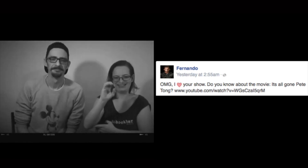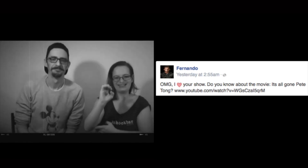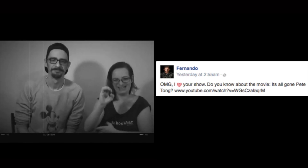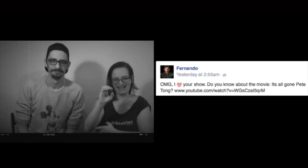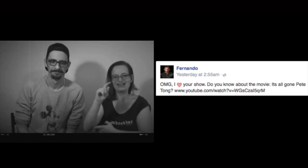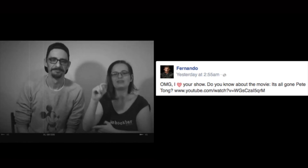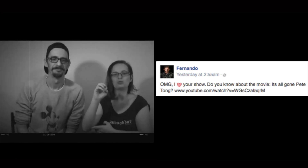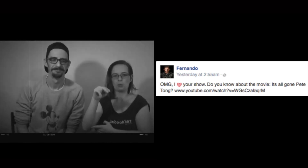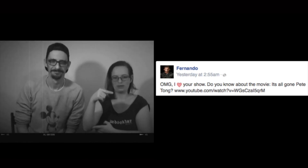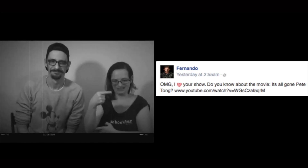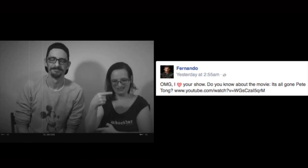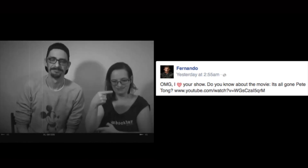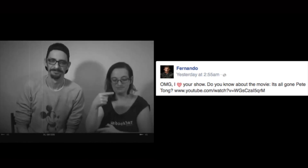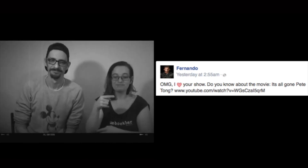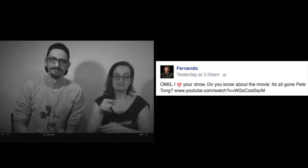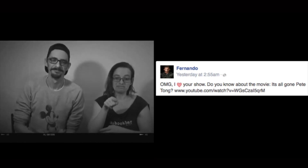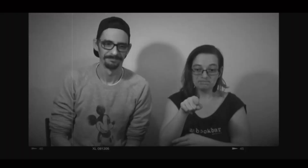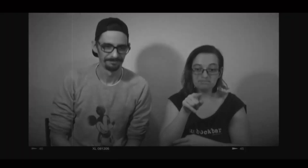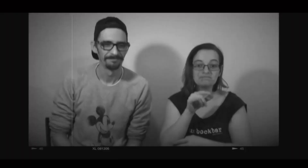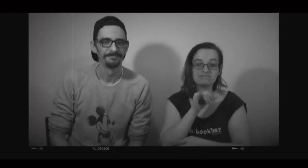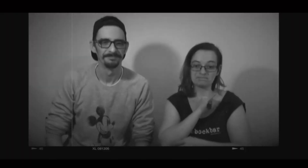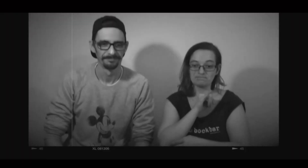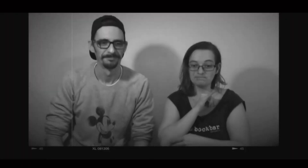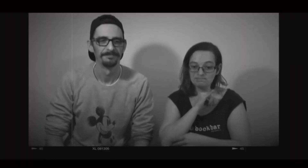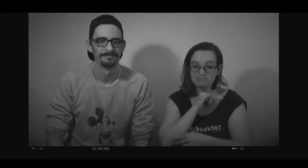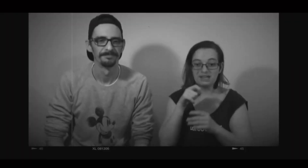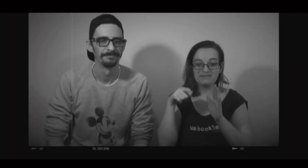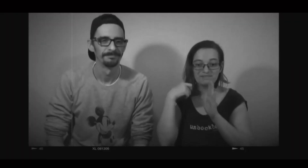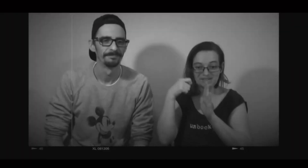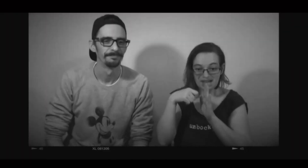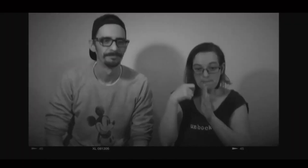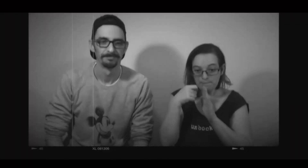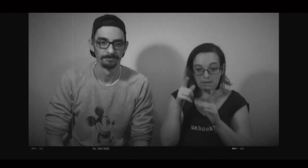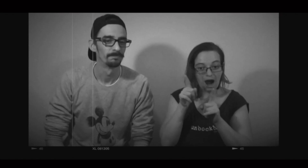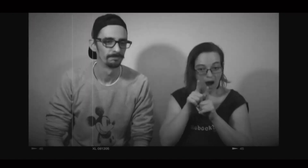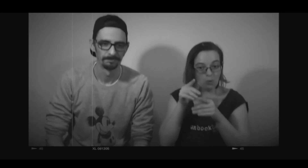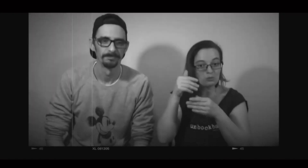ITS ALL GONE PETE TONG. It seems to me that is an interesting movie.